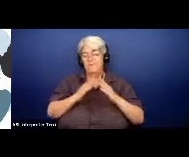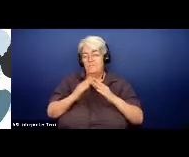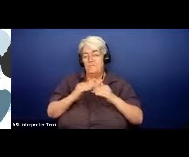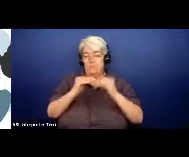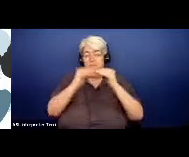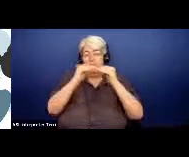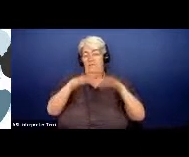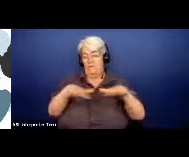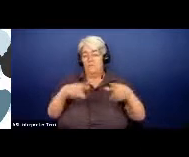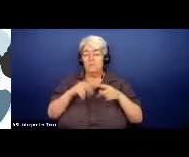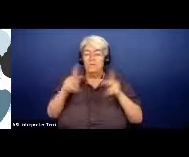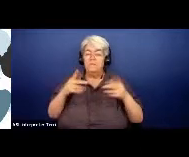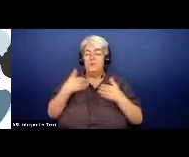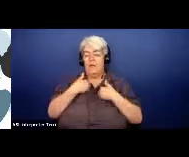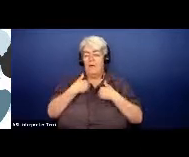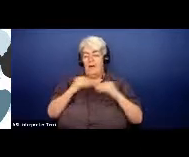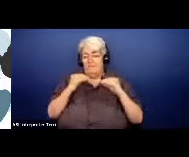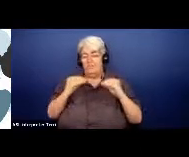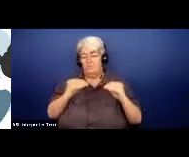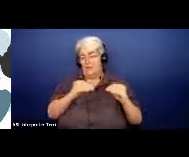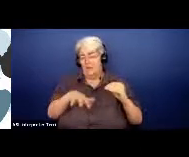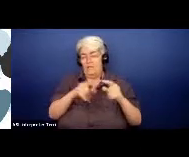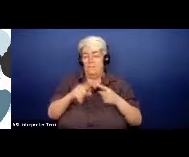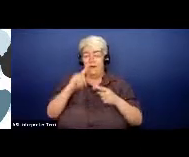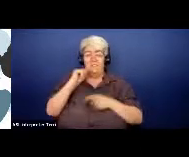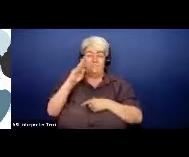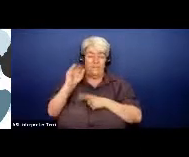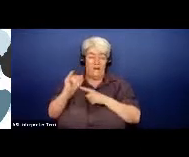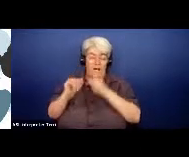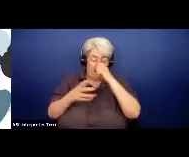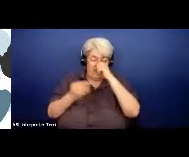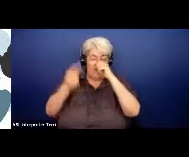folks have training around brain injury and training around the mental health substance